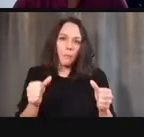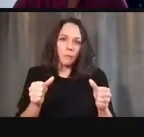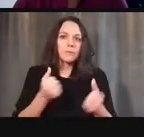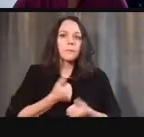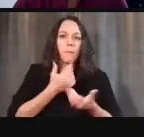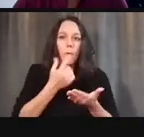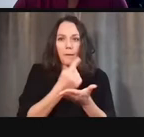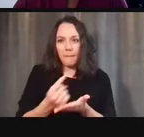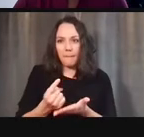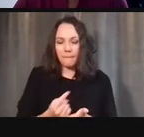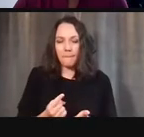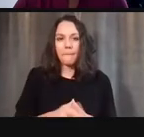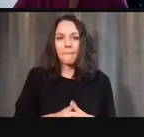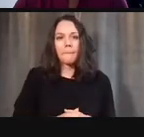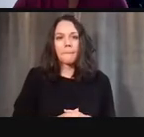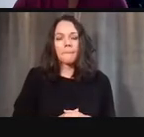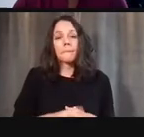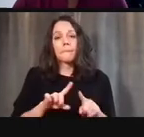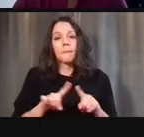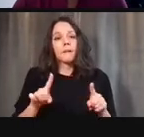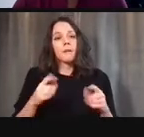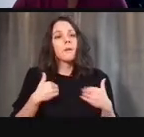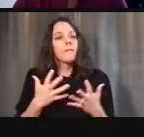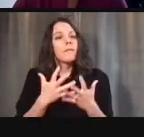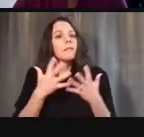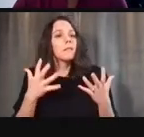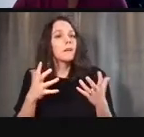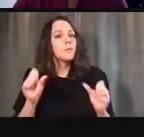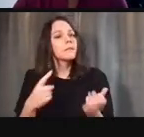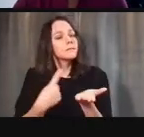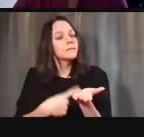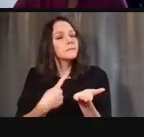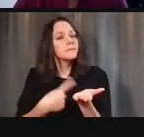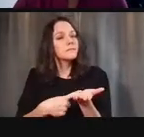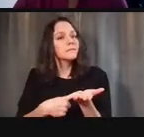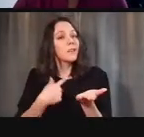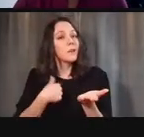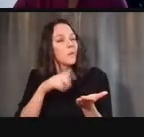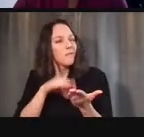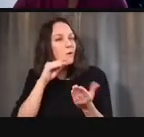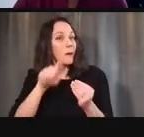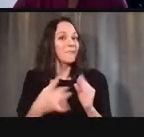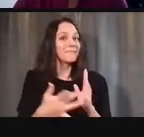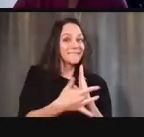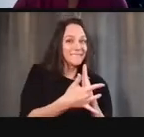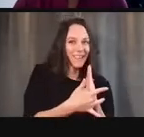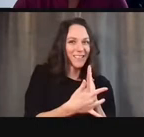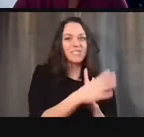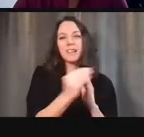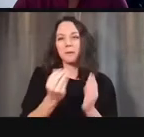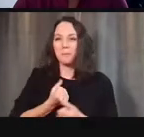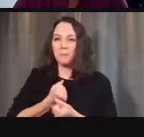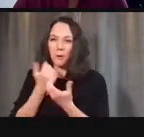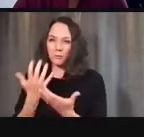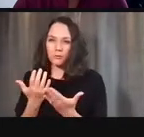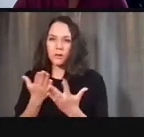But there's a lot we can talk about in terms of what we learned about technology and about poetry through this project.